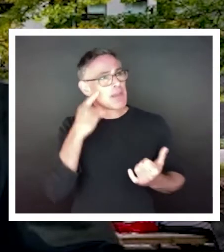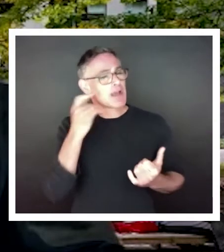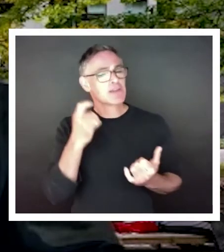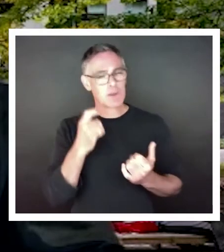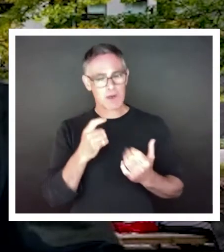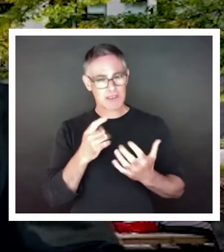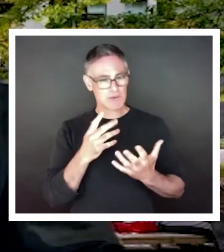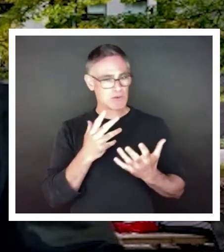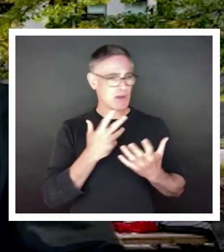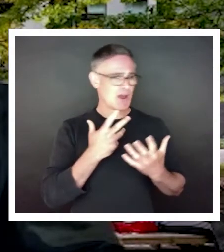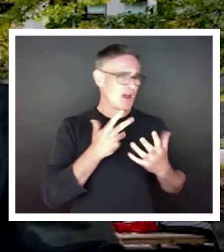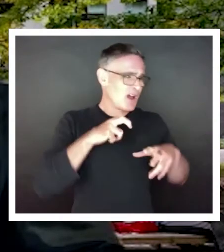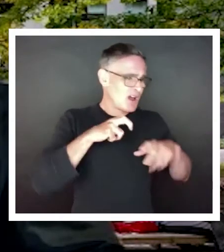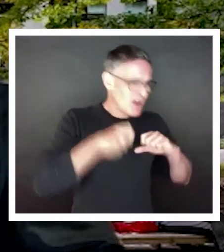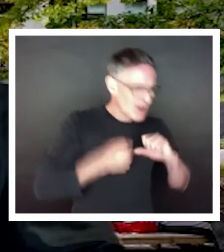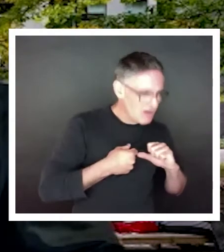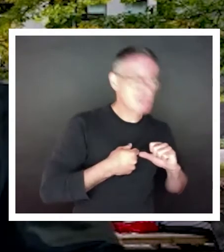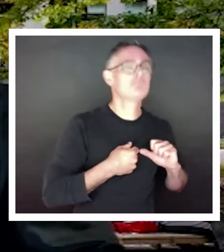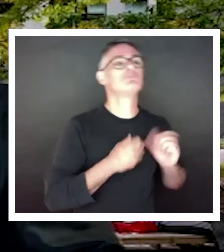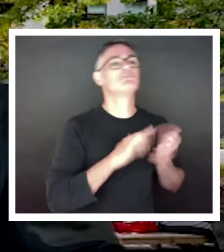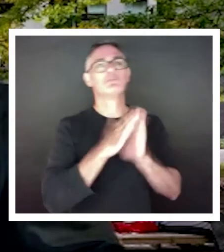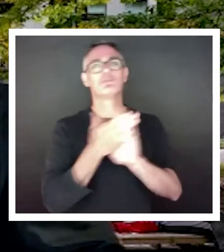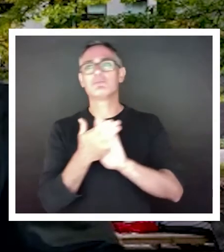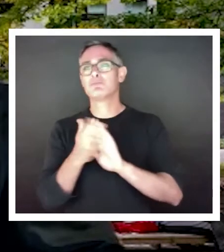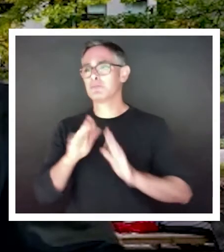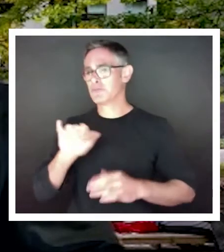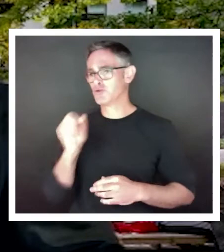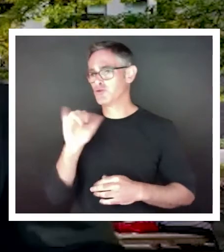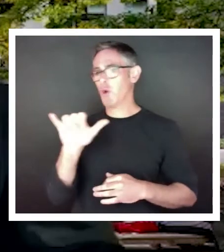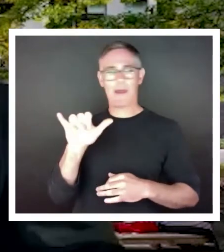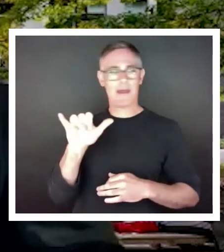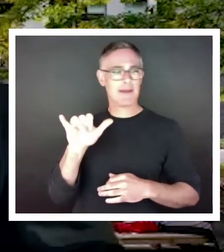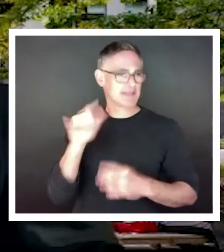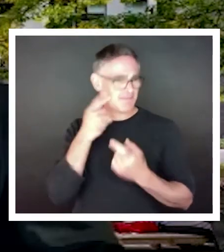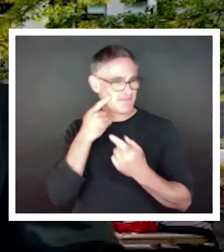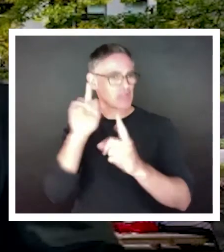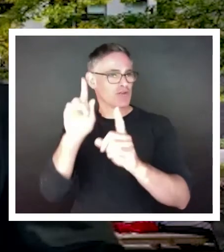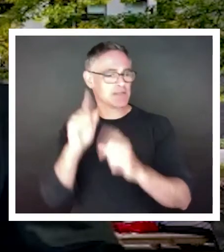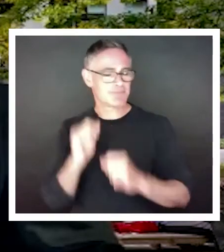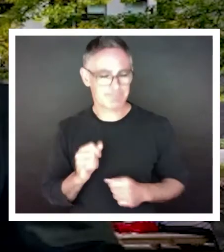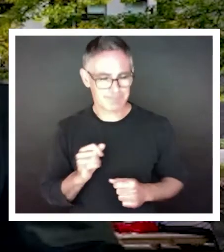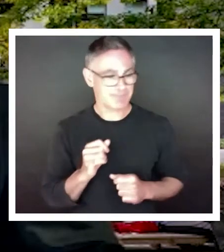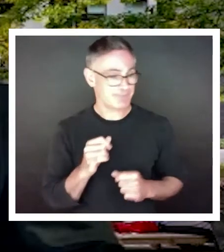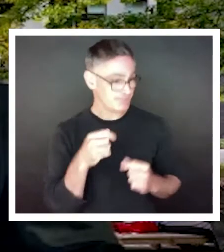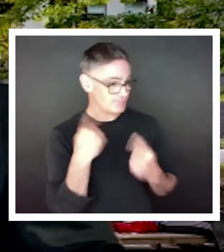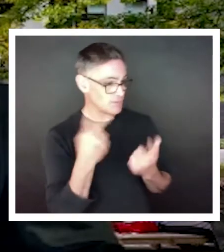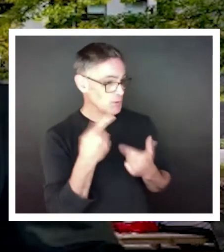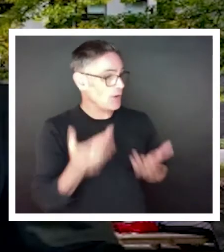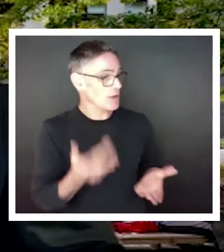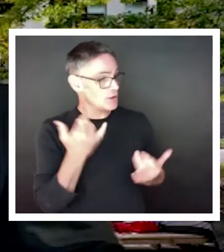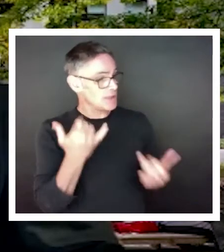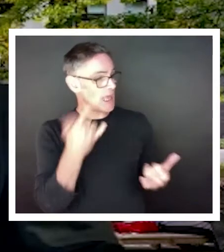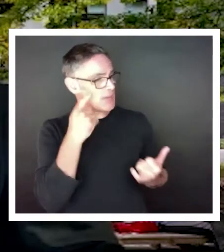and struggles into joys and victories. We are here today because we chose to speak up for ourselves and what is right.